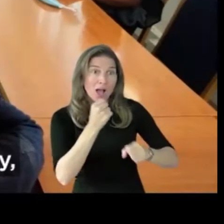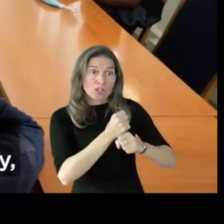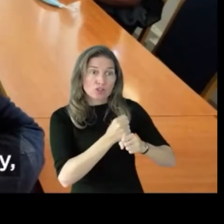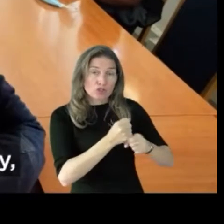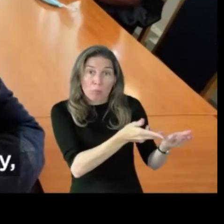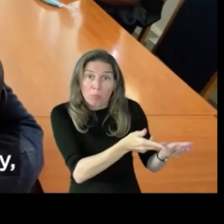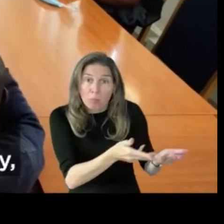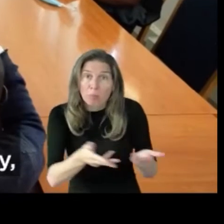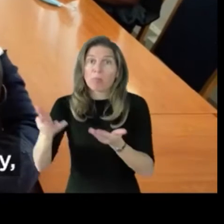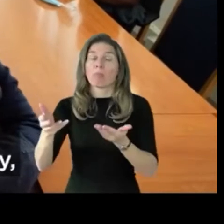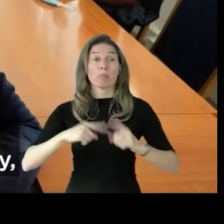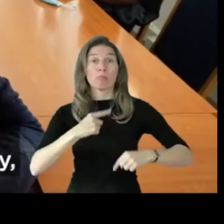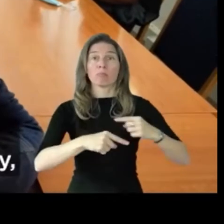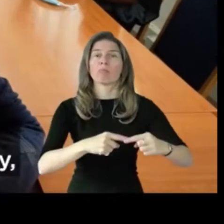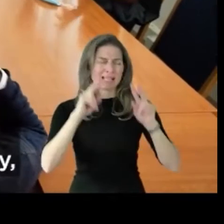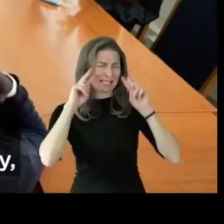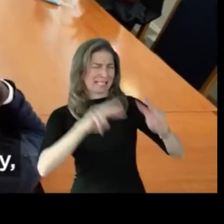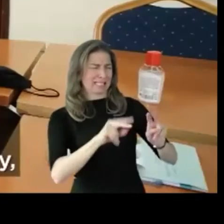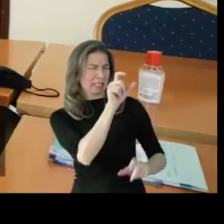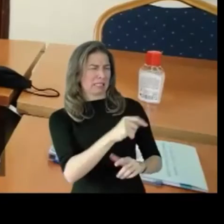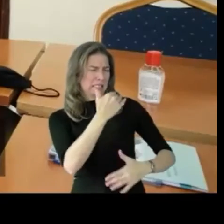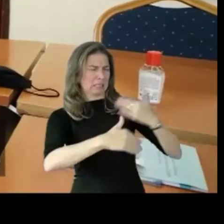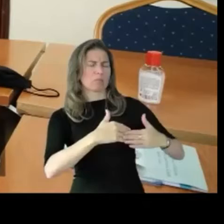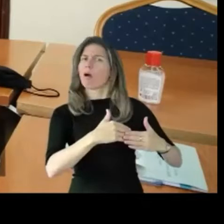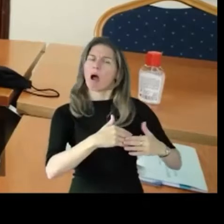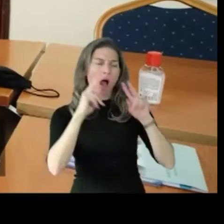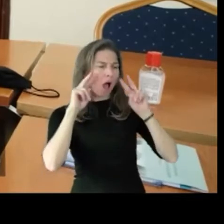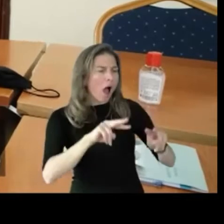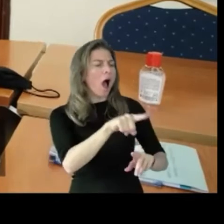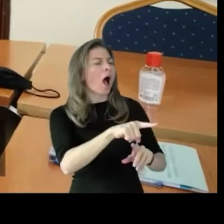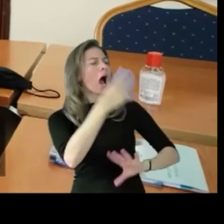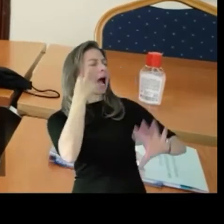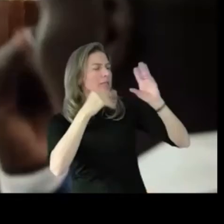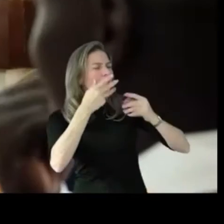they're not seen as a person with disability, they're seen out of their experience